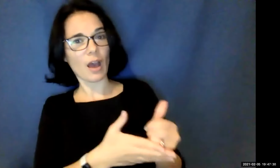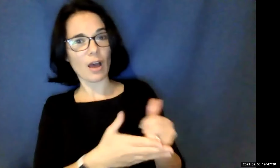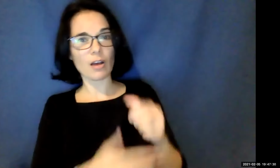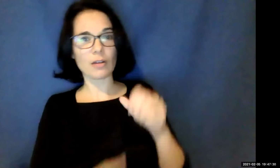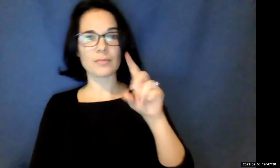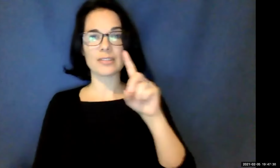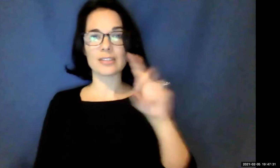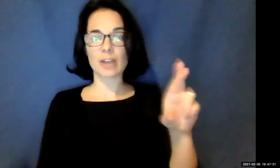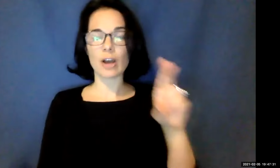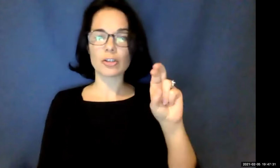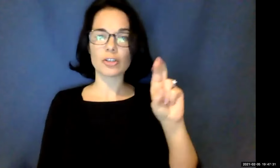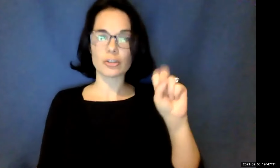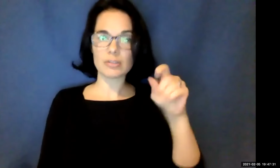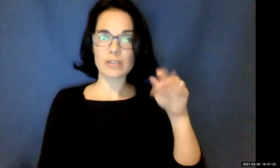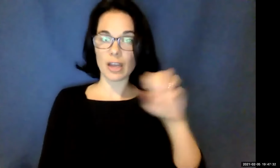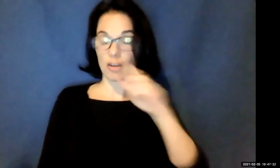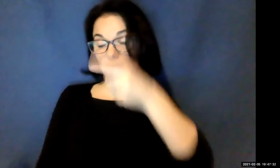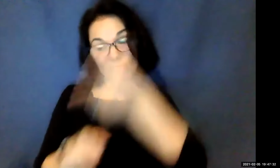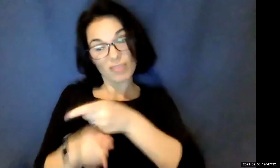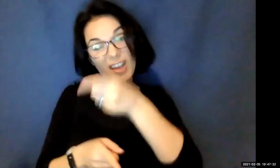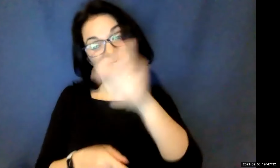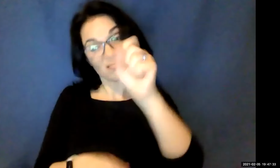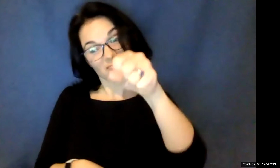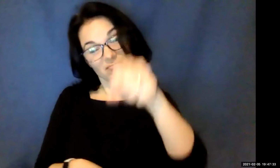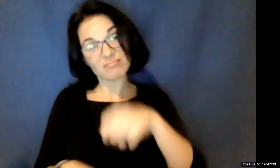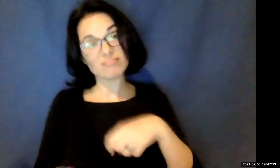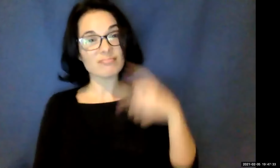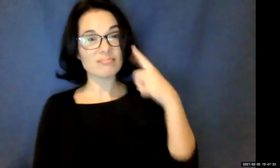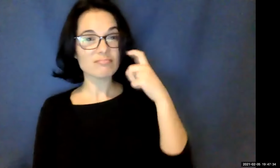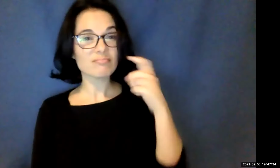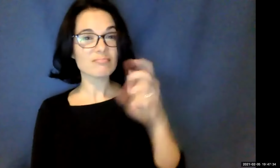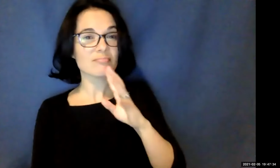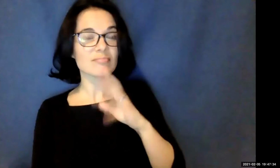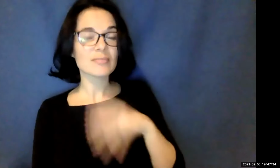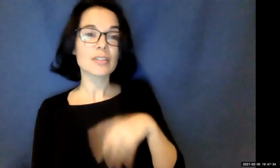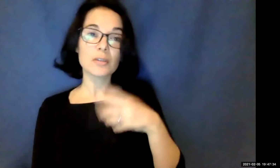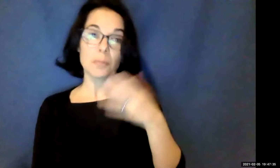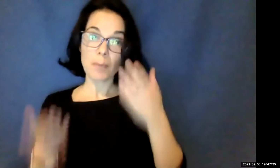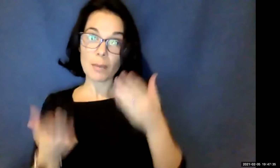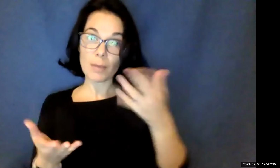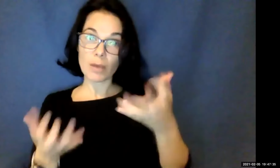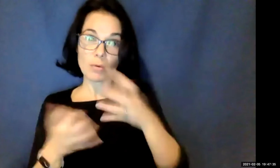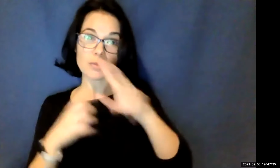and maybe also, if you want to segue into health equity too, I know that